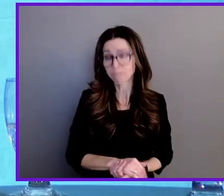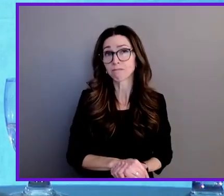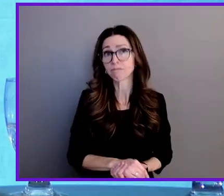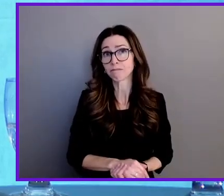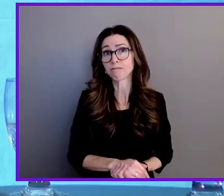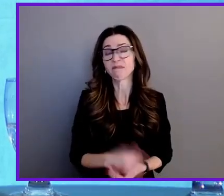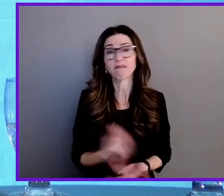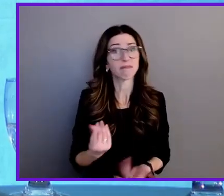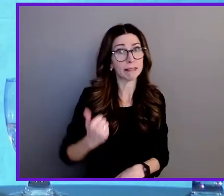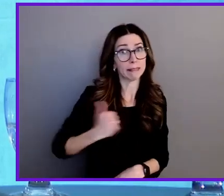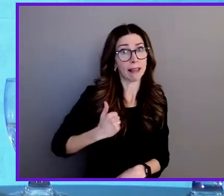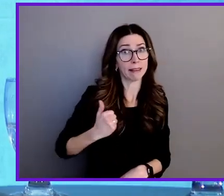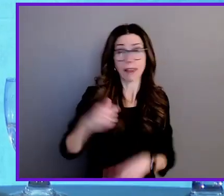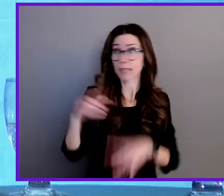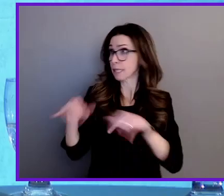The issue we have at Council